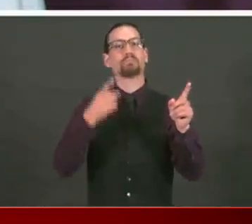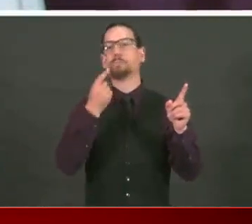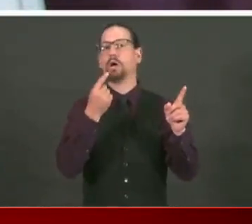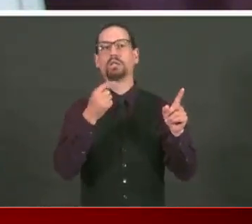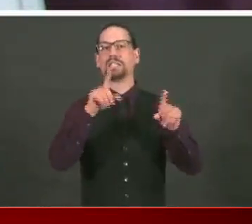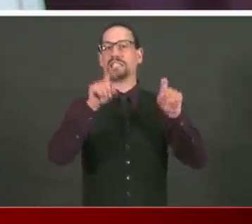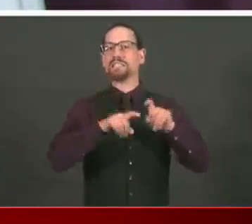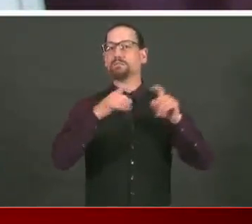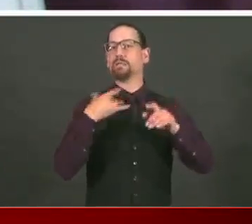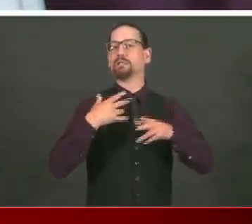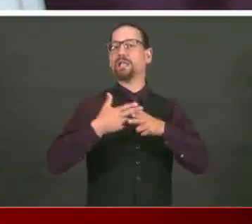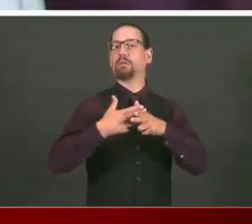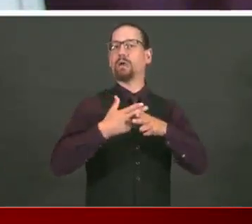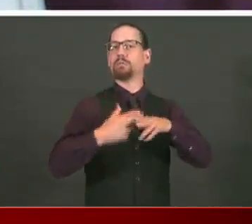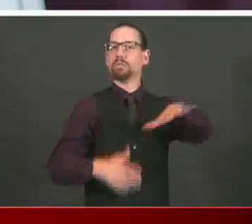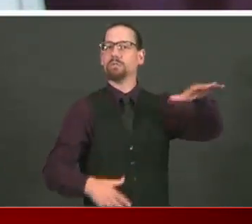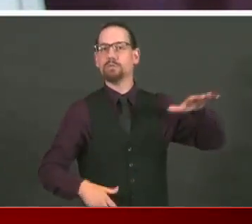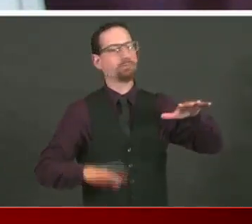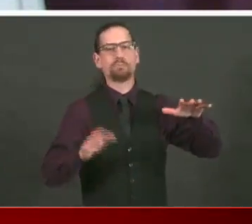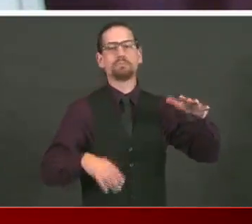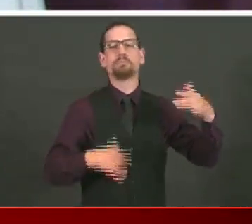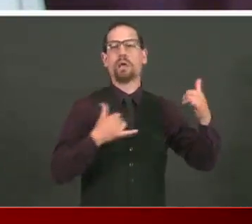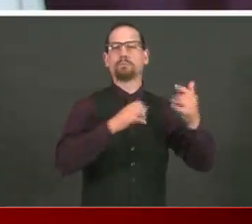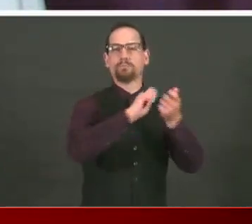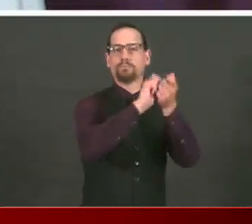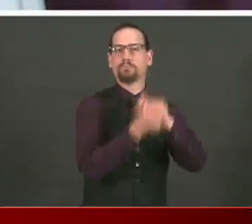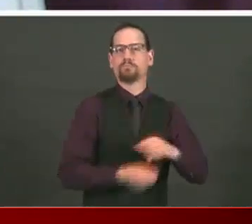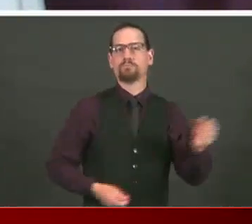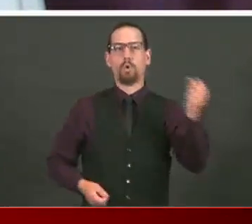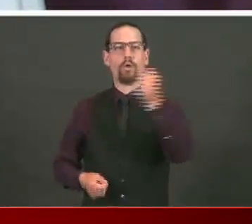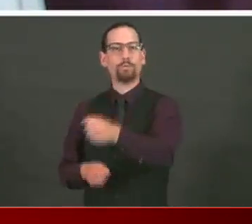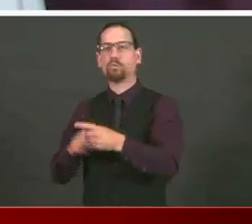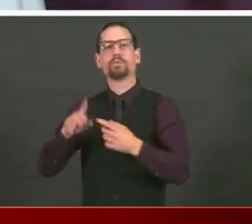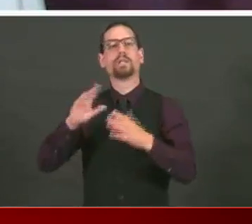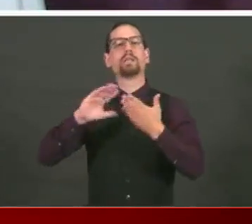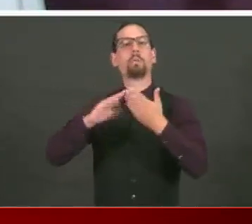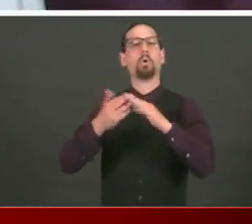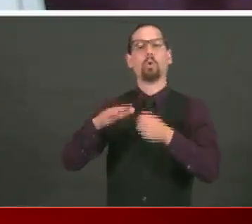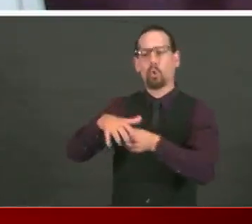COMMUNITY PERMANENTLY AND ALSO BEGIN THE ORDERLY PROCESS OF WEANING THE NATIONAL GUARD WHO